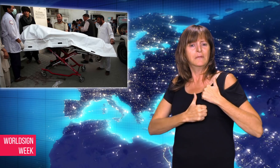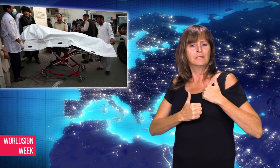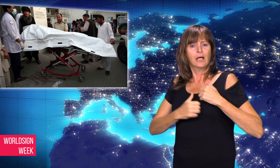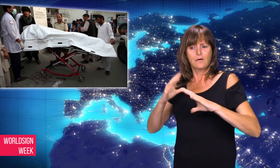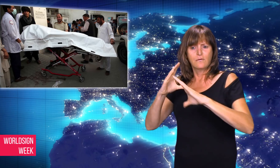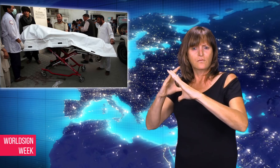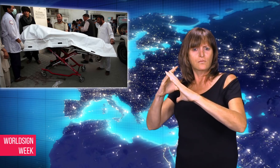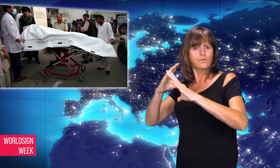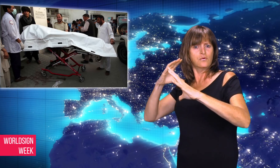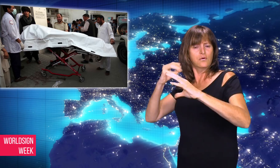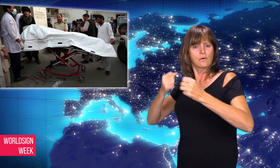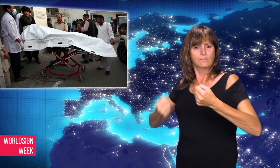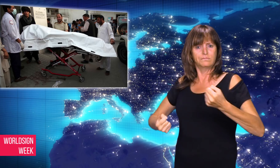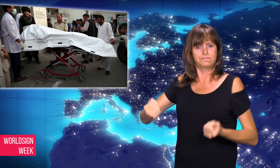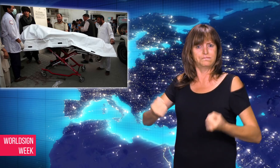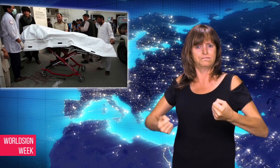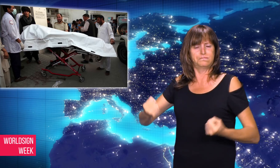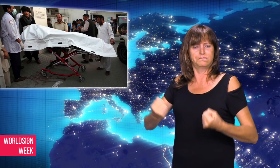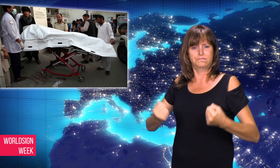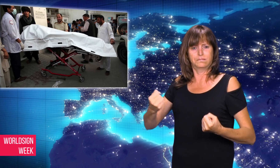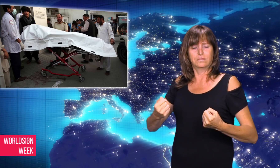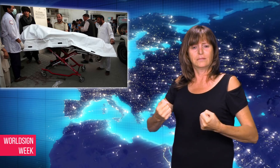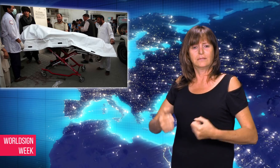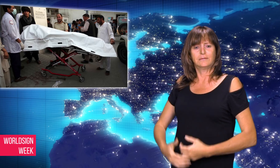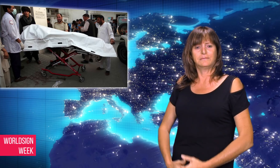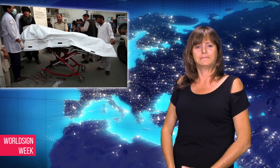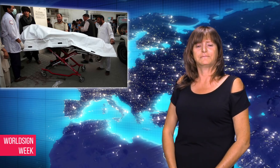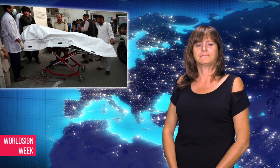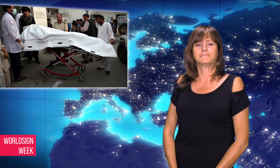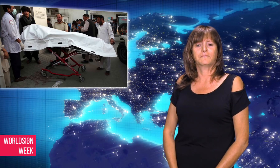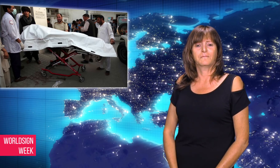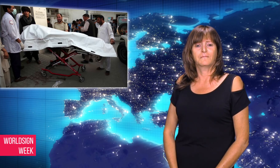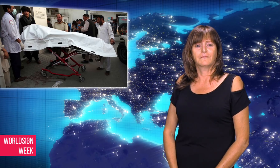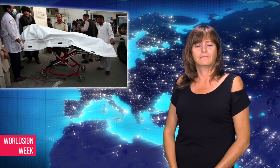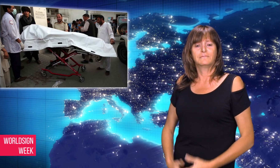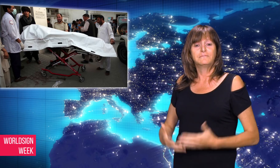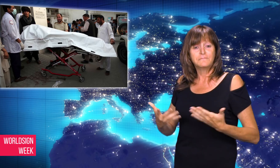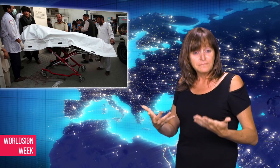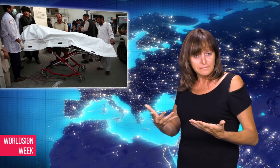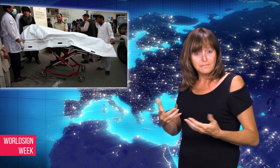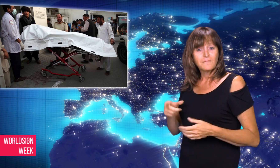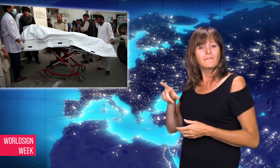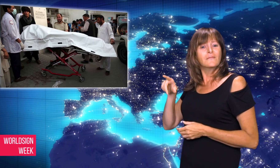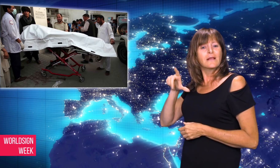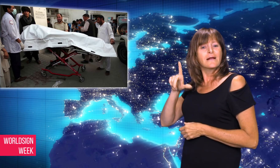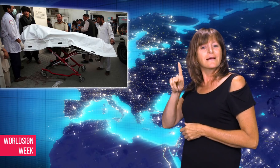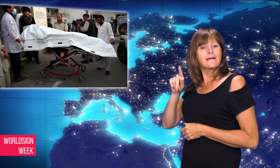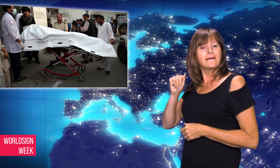another attack by the Taliban in